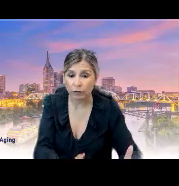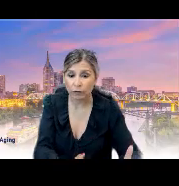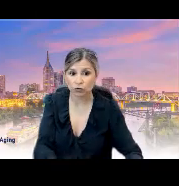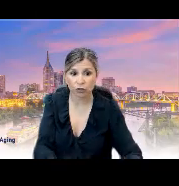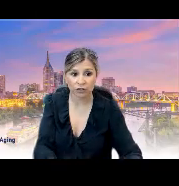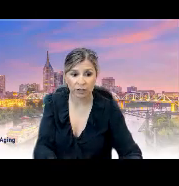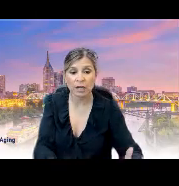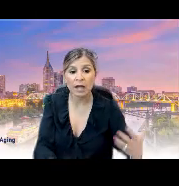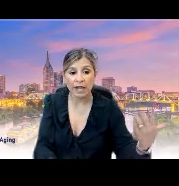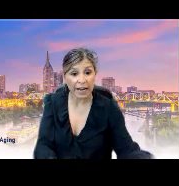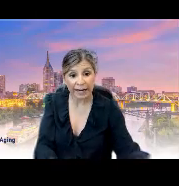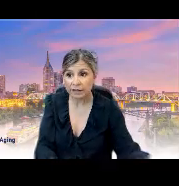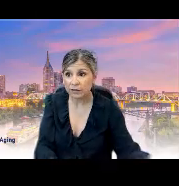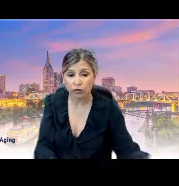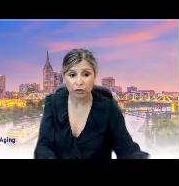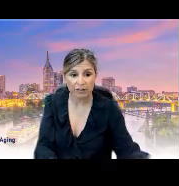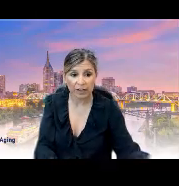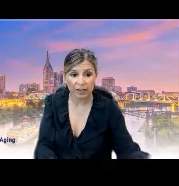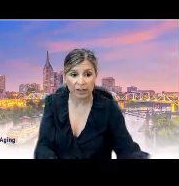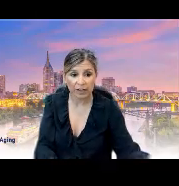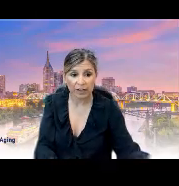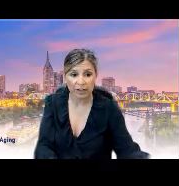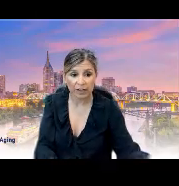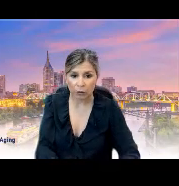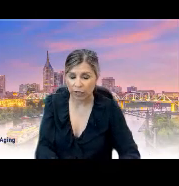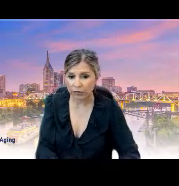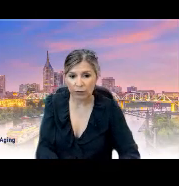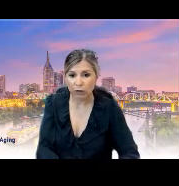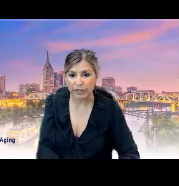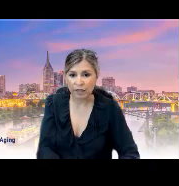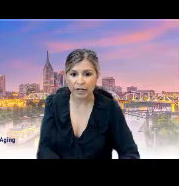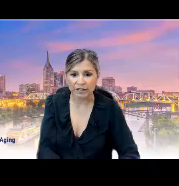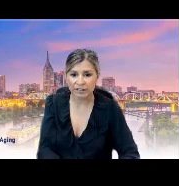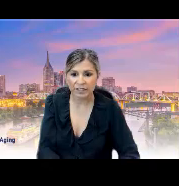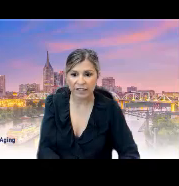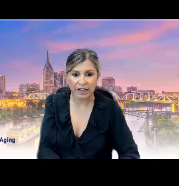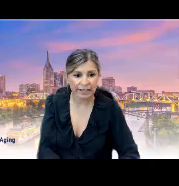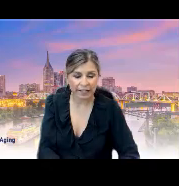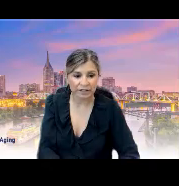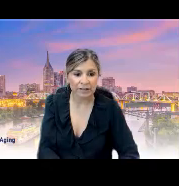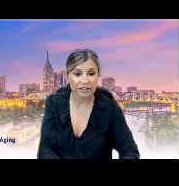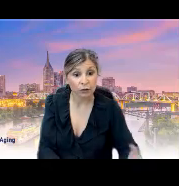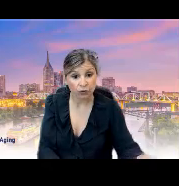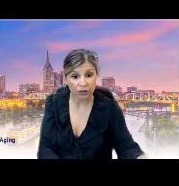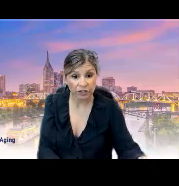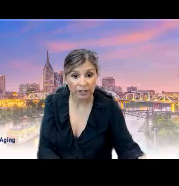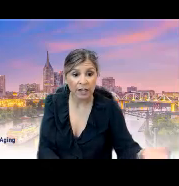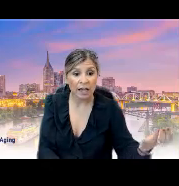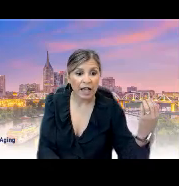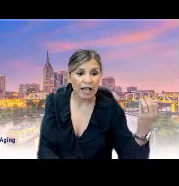food insecurity and malnutrition, enhance socialization, promote health and well-being by assisting in gaining access to nutrition